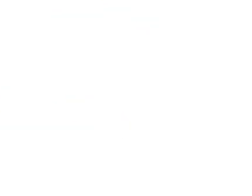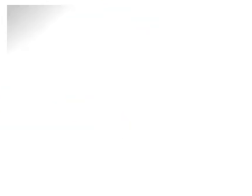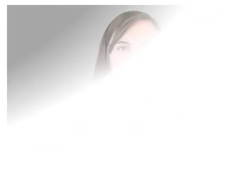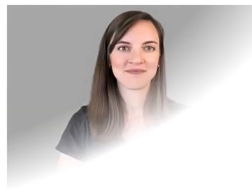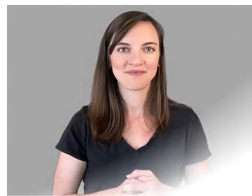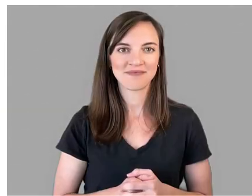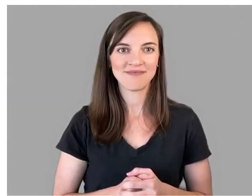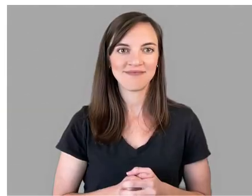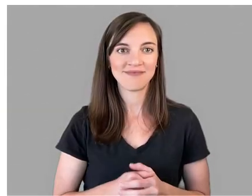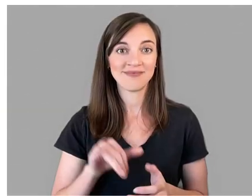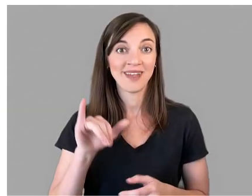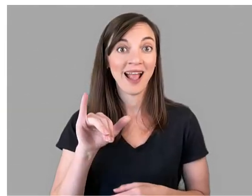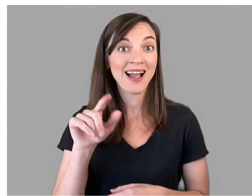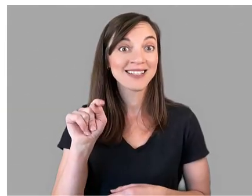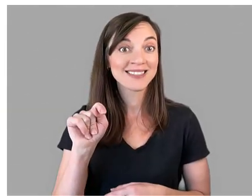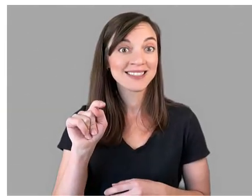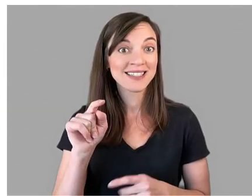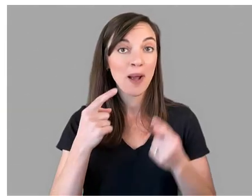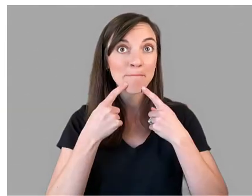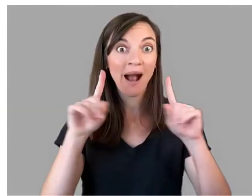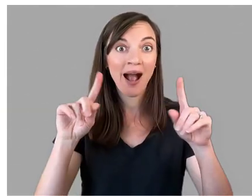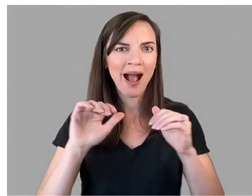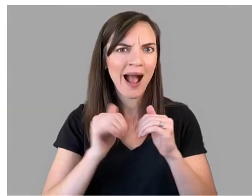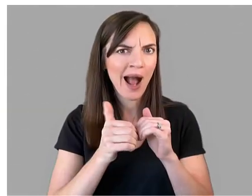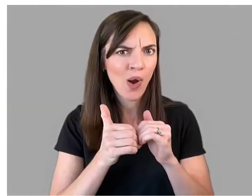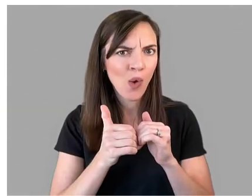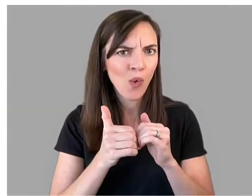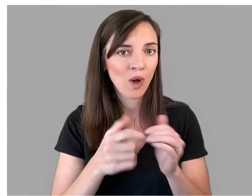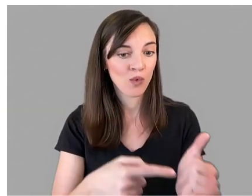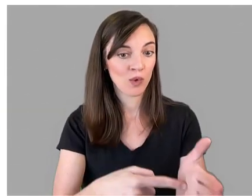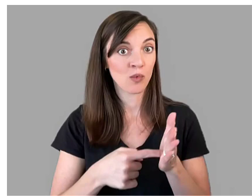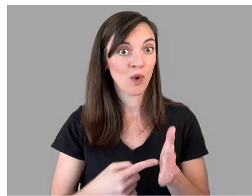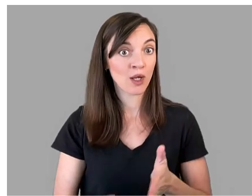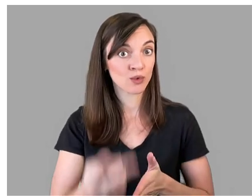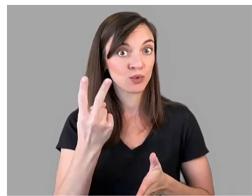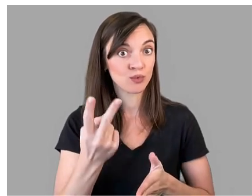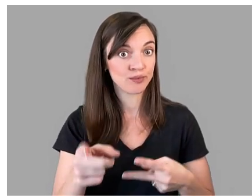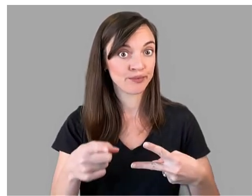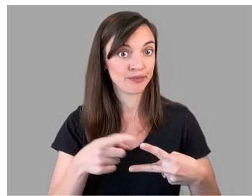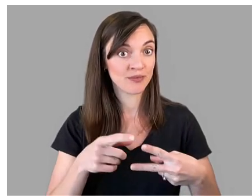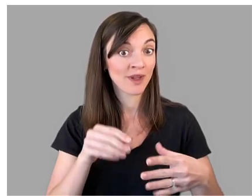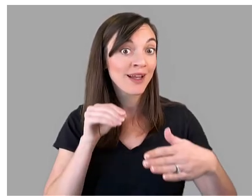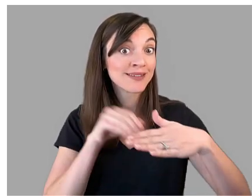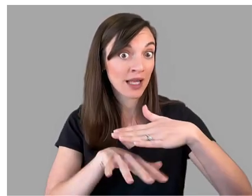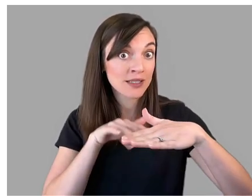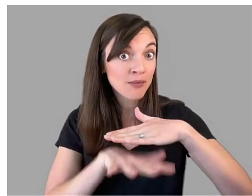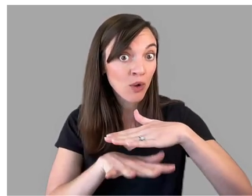In order for instructional materials to be effective for any student, they must be accessible